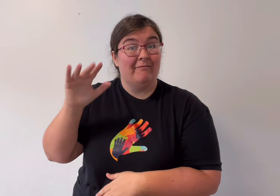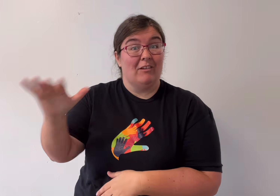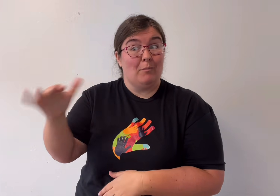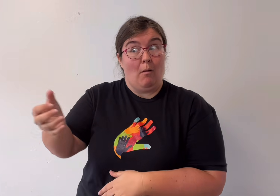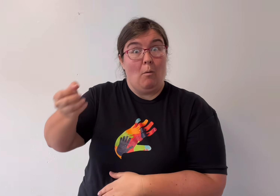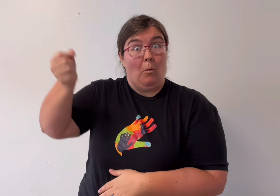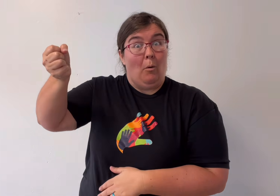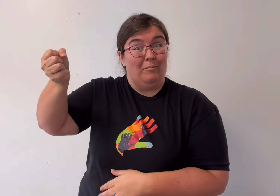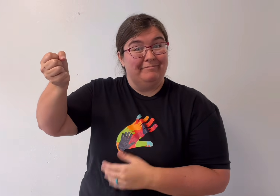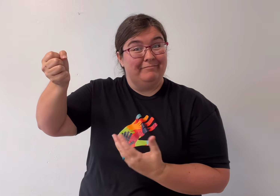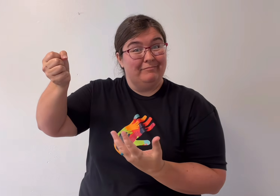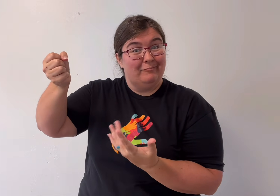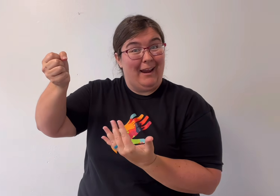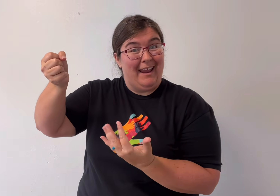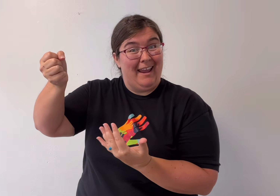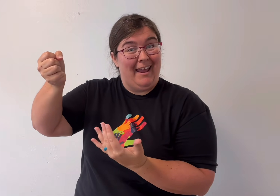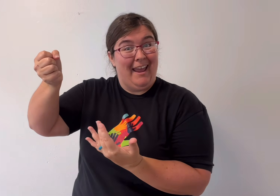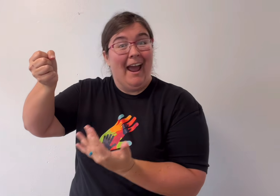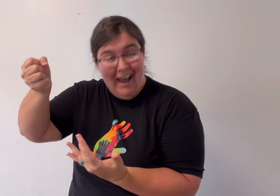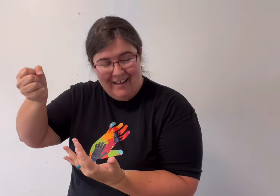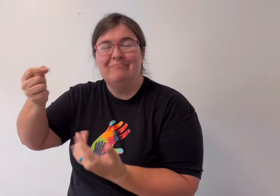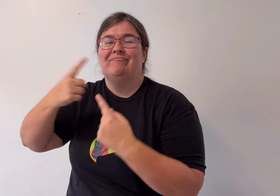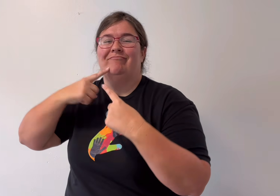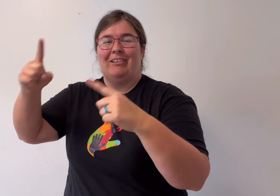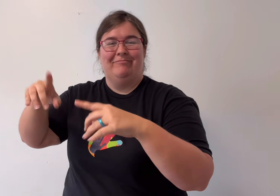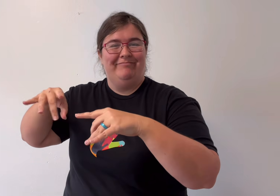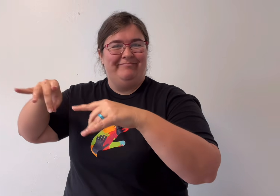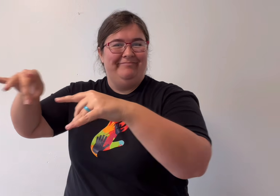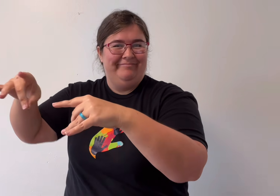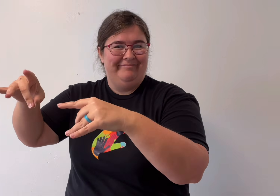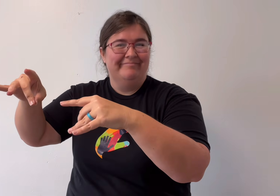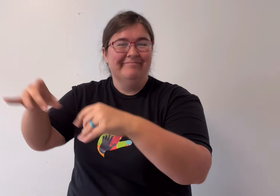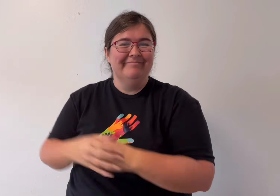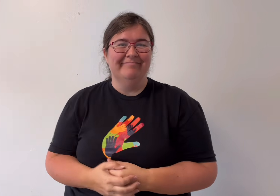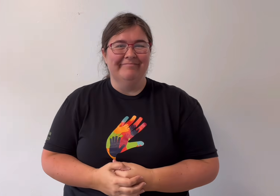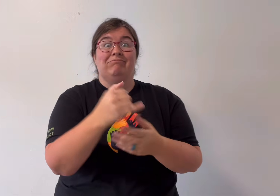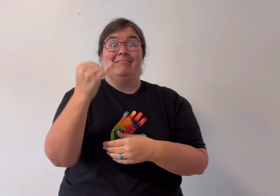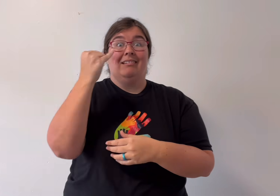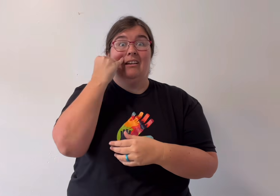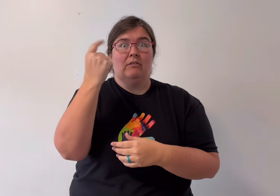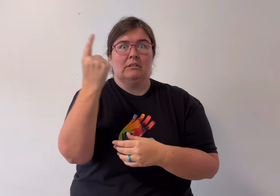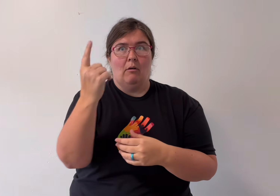to put fingerspelling on hold to wait a bit until later when they can pick it up more smoothly.